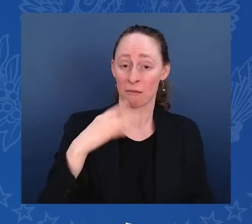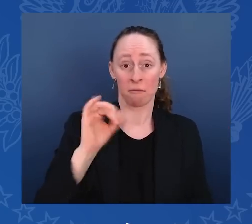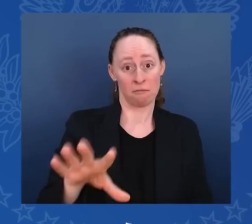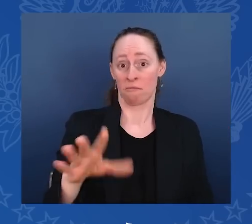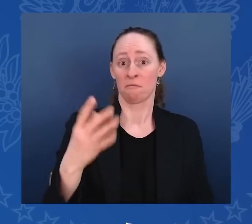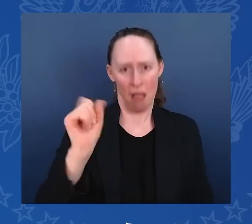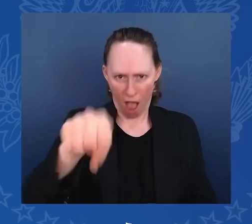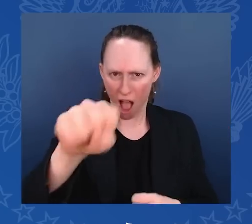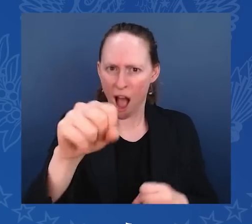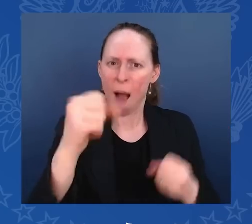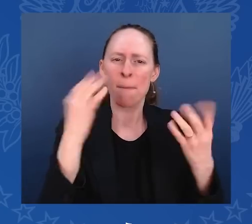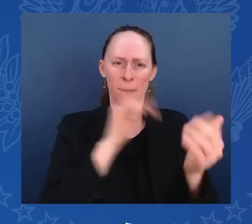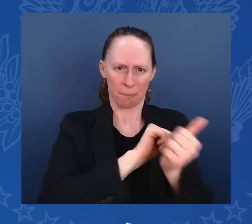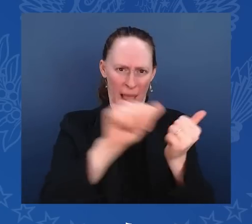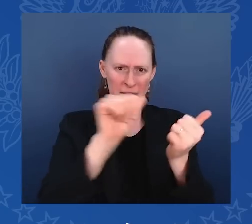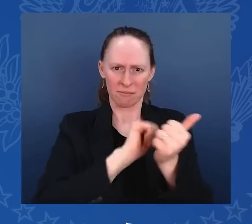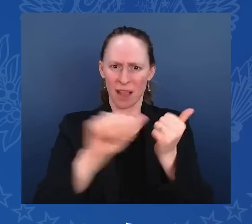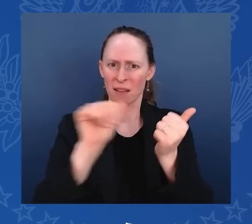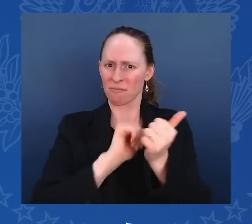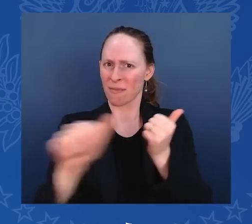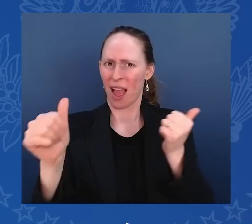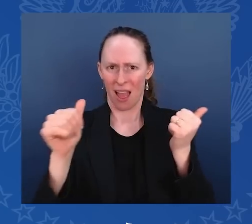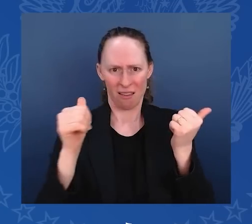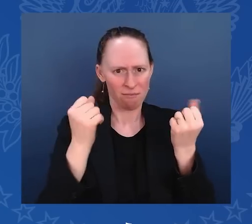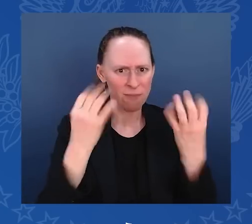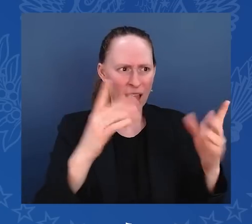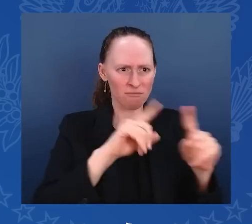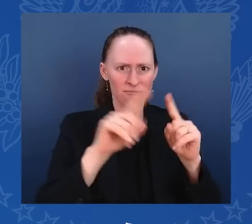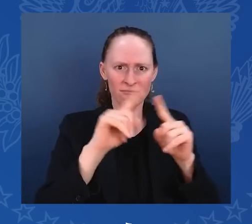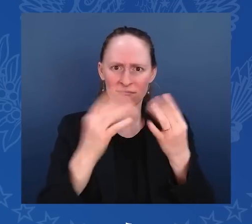and the historic judges we confirmed to the bench.